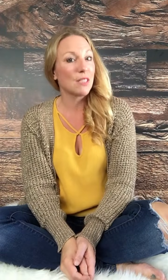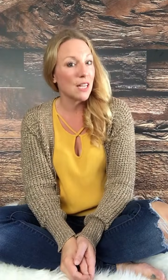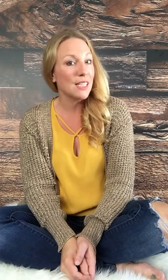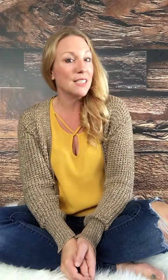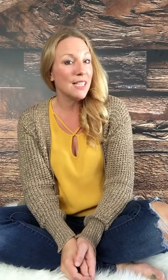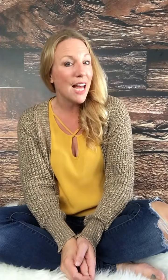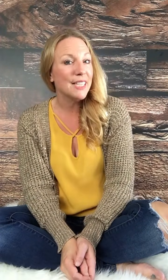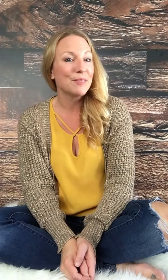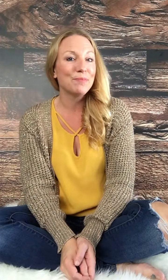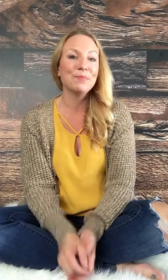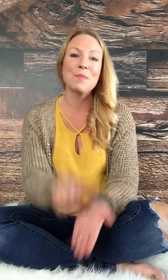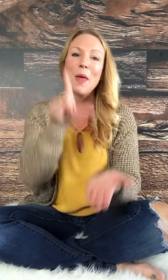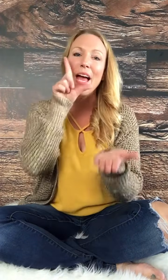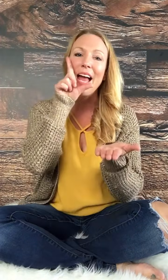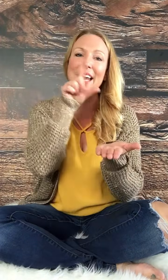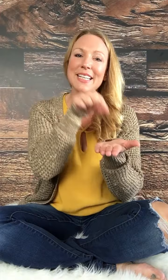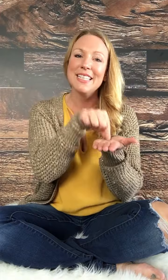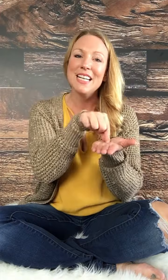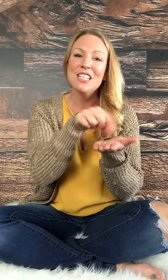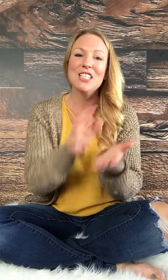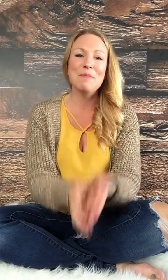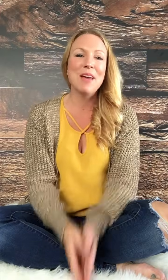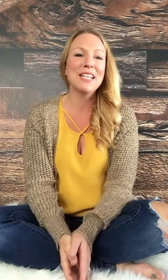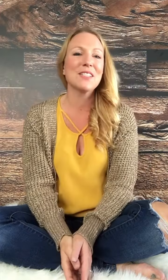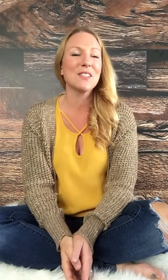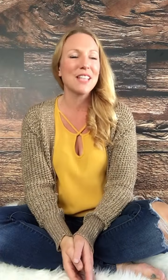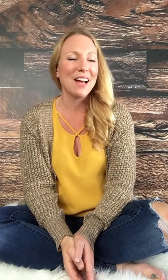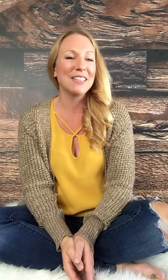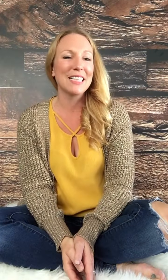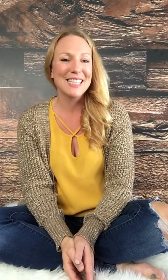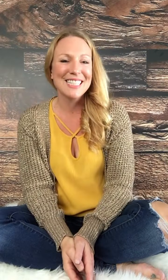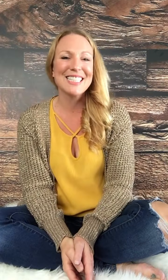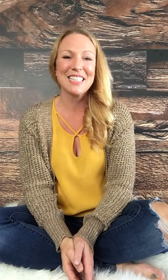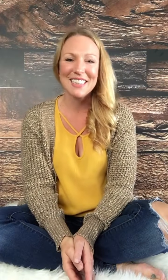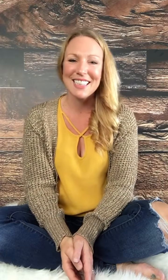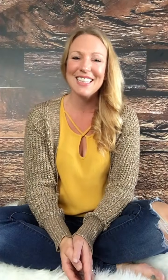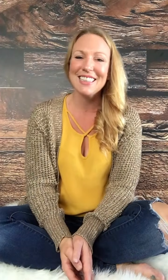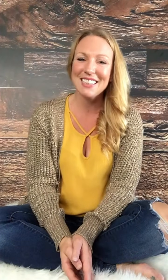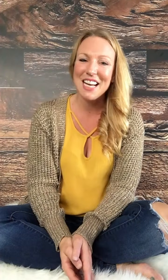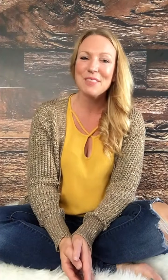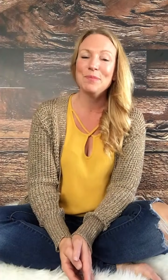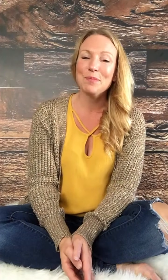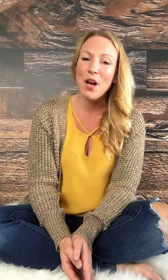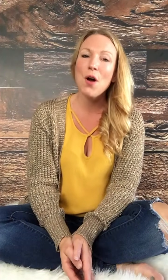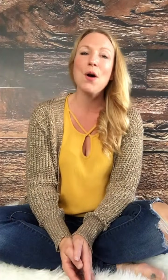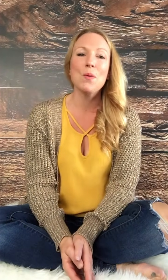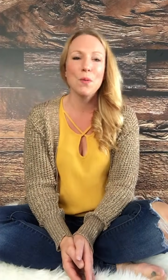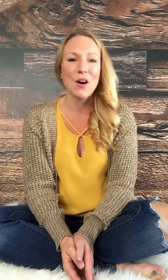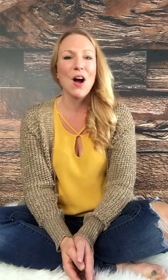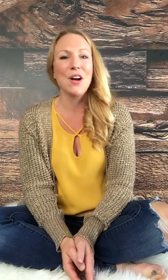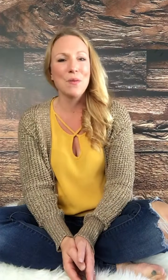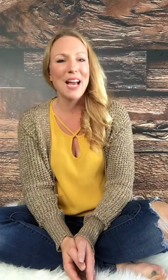cluck cluck cluck. The HEN, she makes a sound like this, cluck cluck cluck.